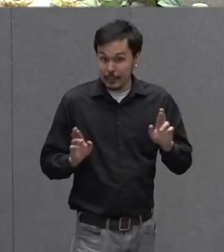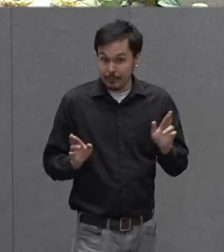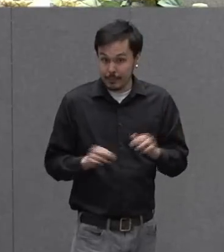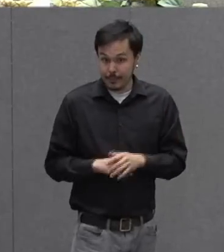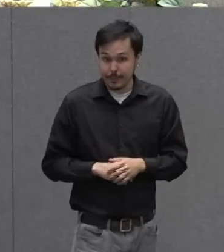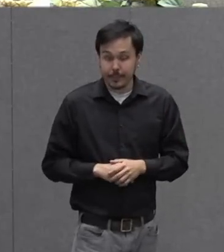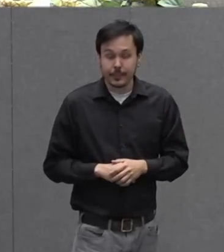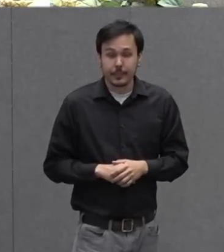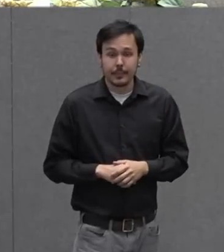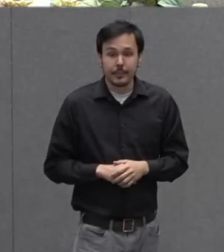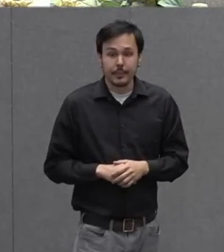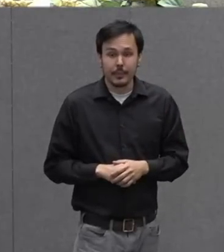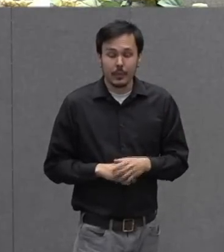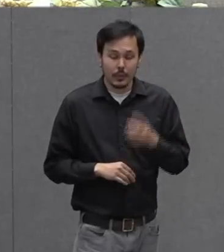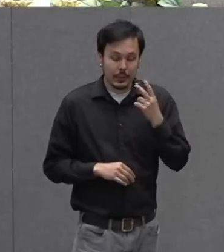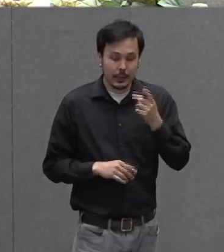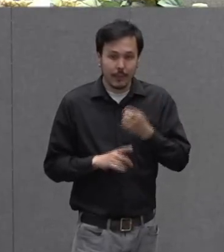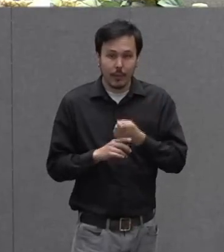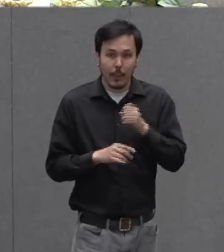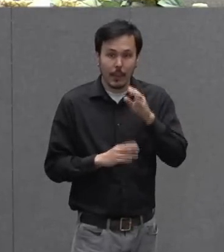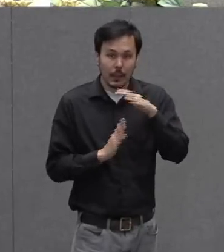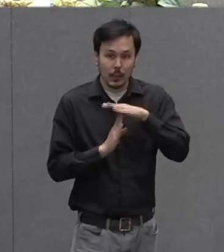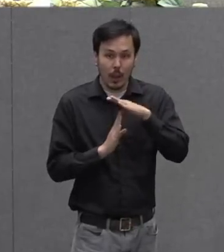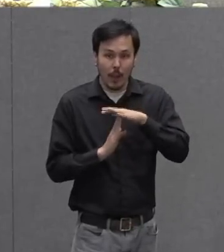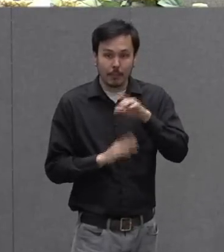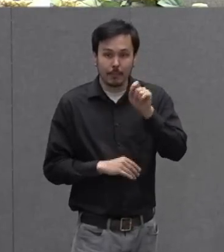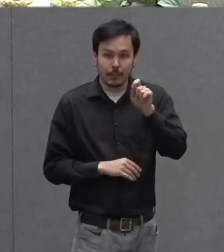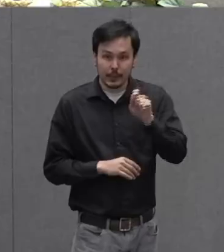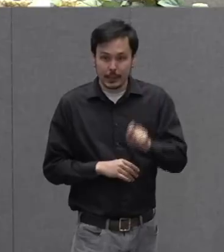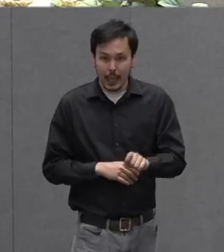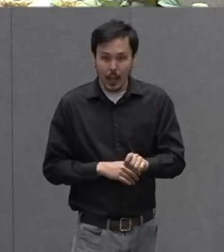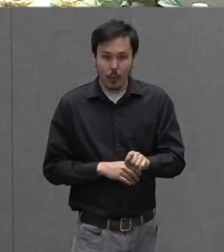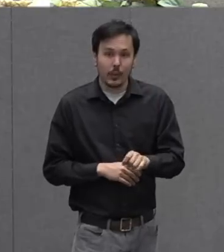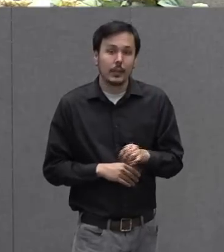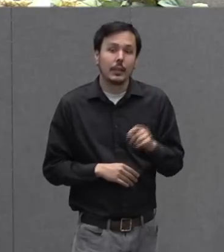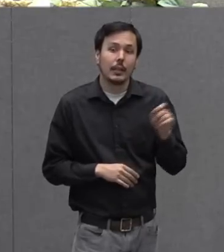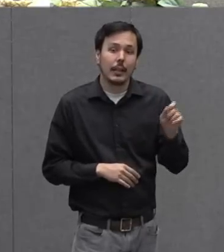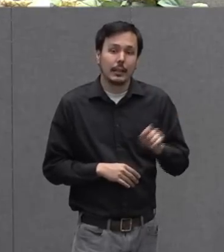Top, down, slant line, slant line.